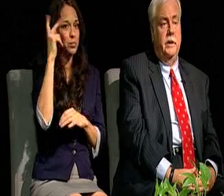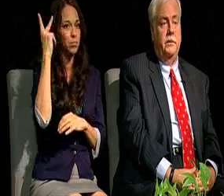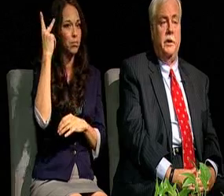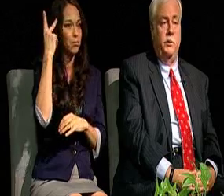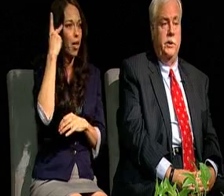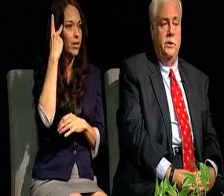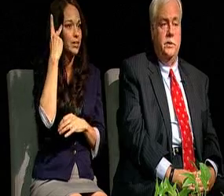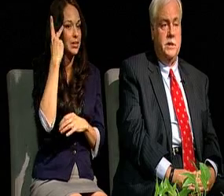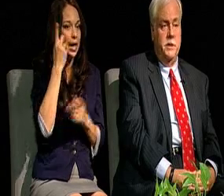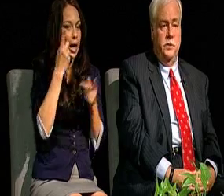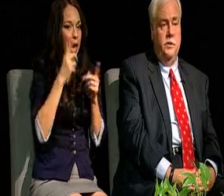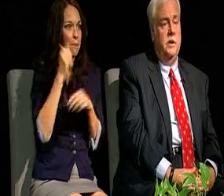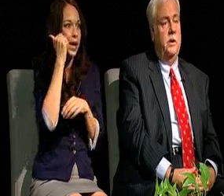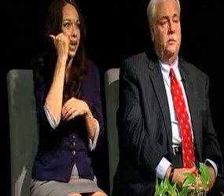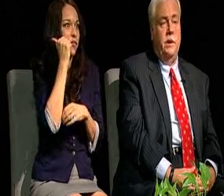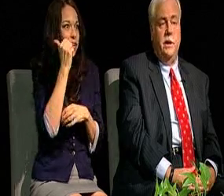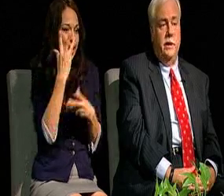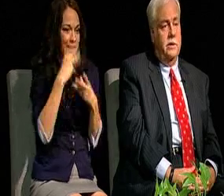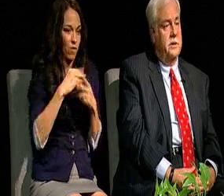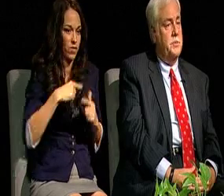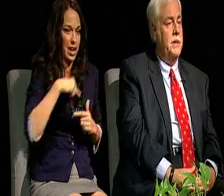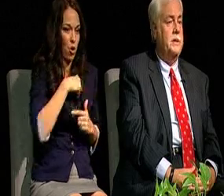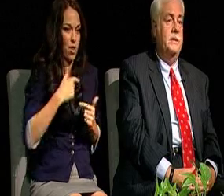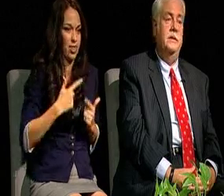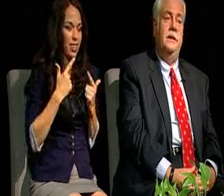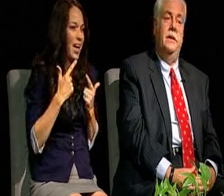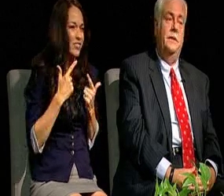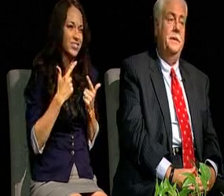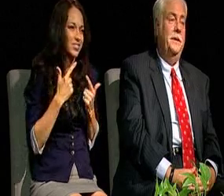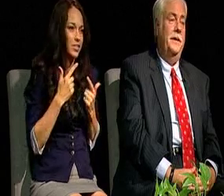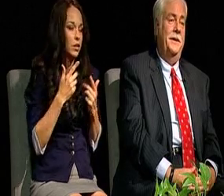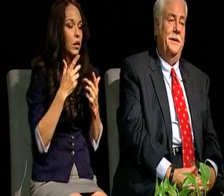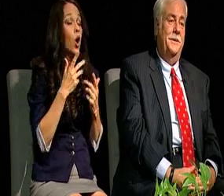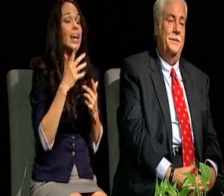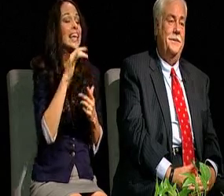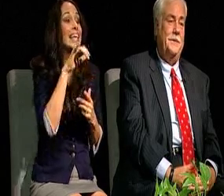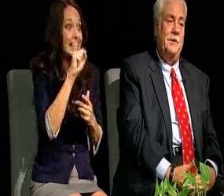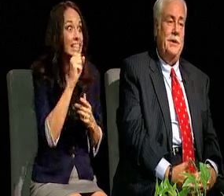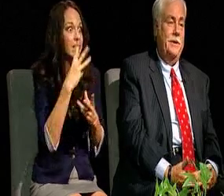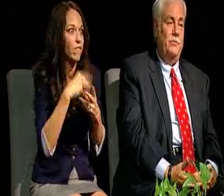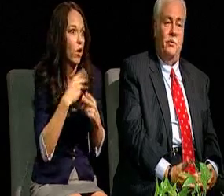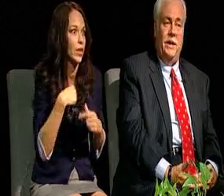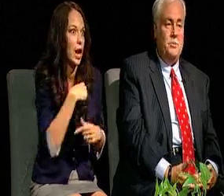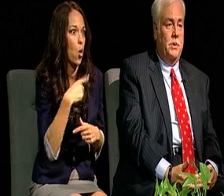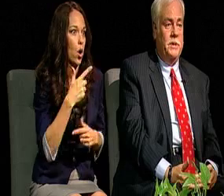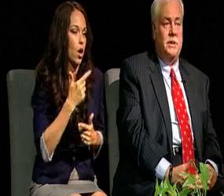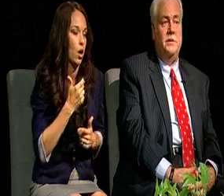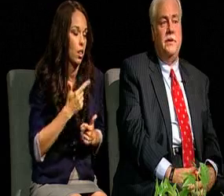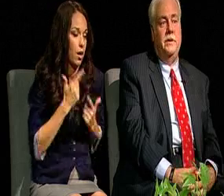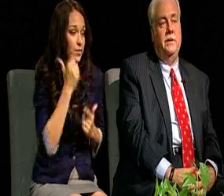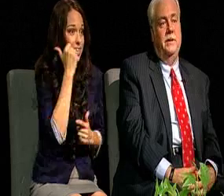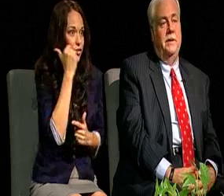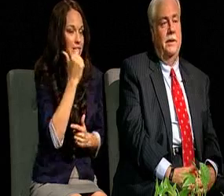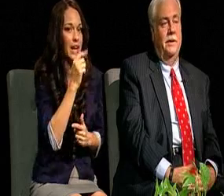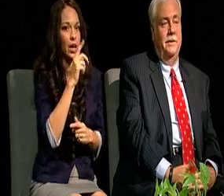Everything we do is either regulated, inspected. It provides public safety.